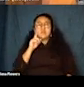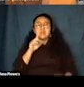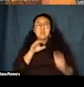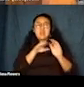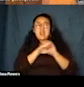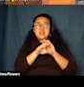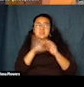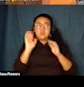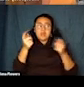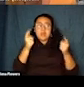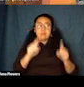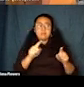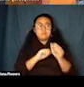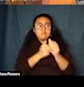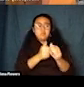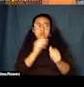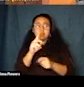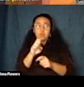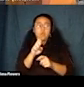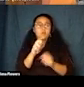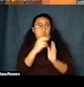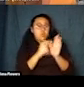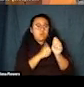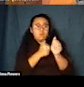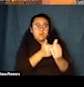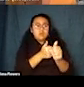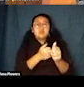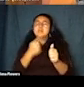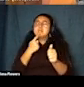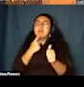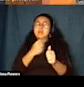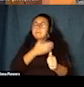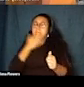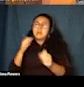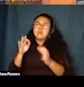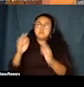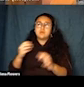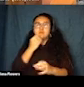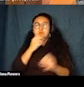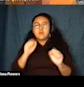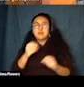food you can eat comes from precisely following a recipe. Everybody knows in reality you get the best stuff when